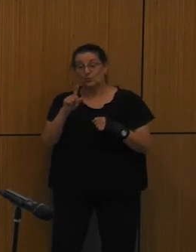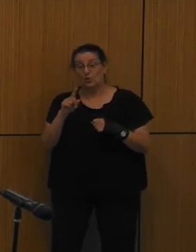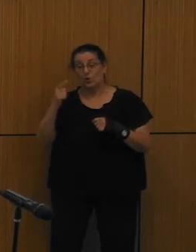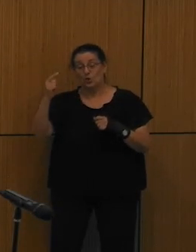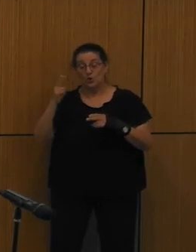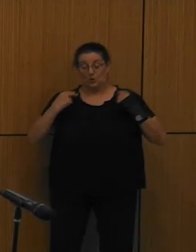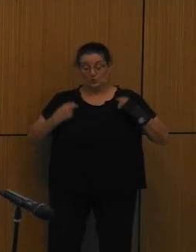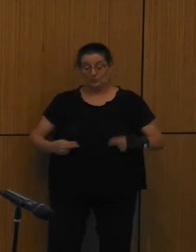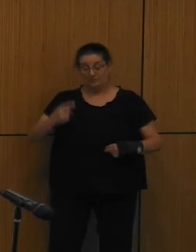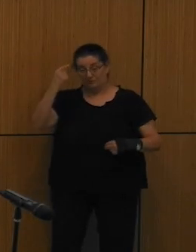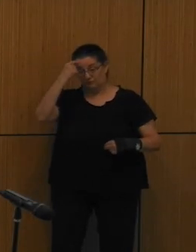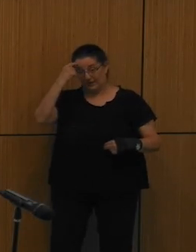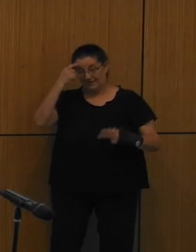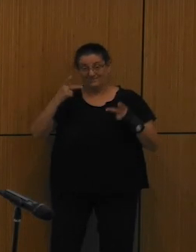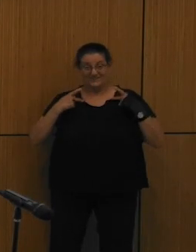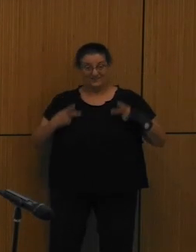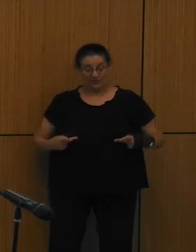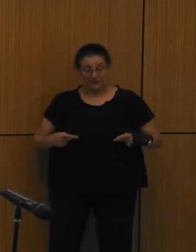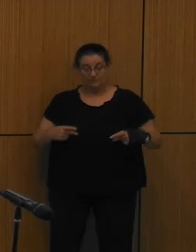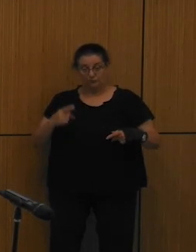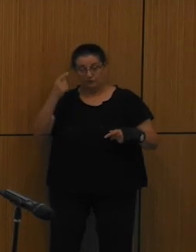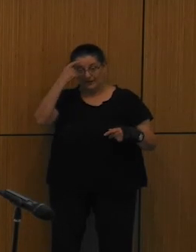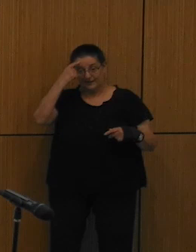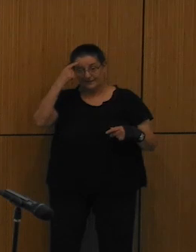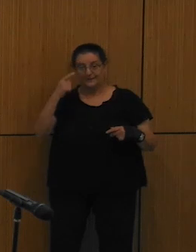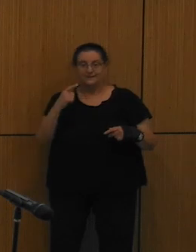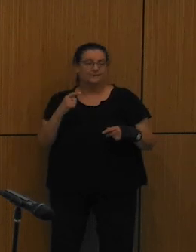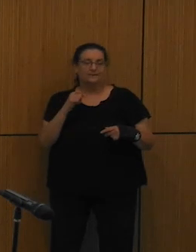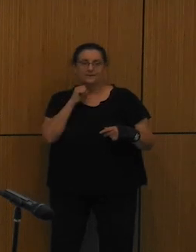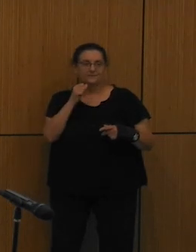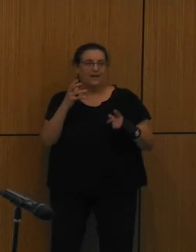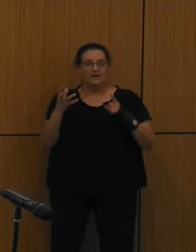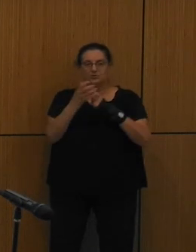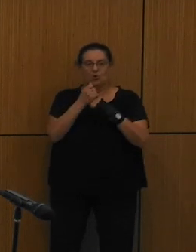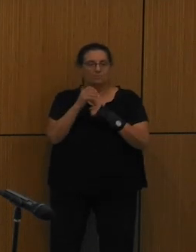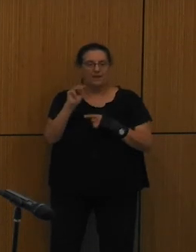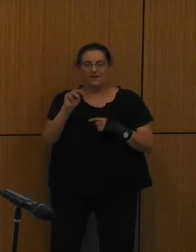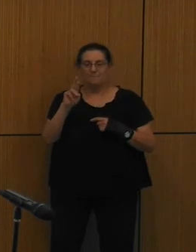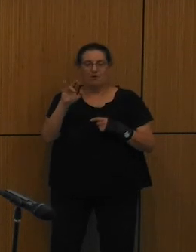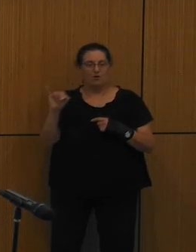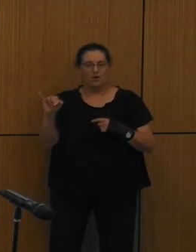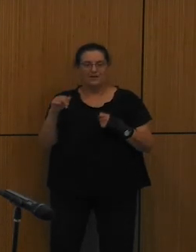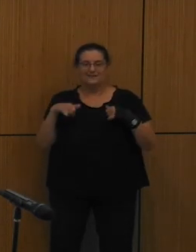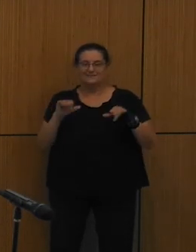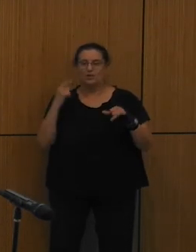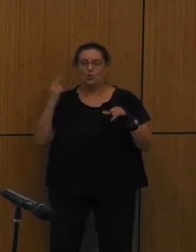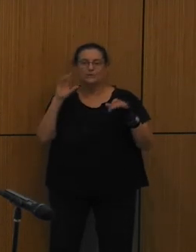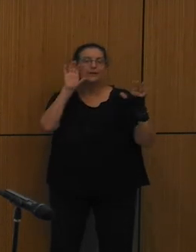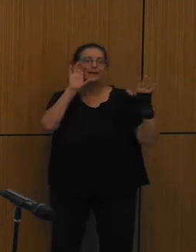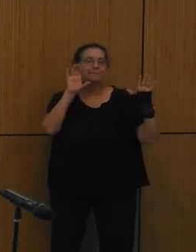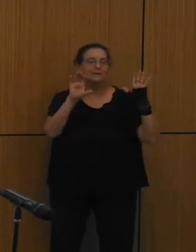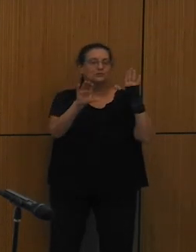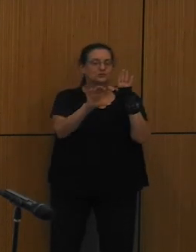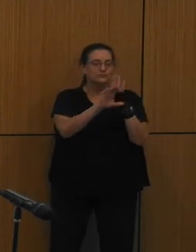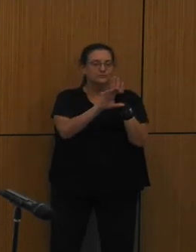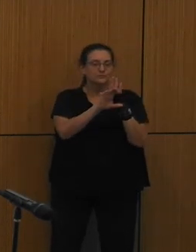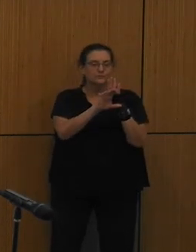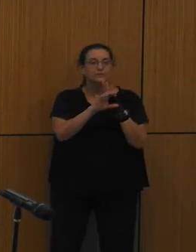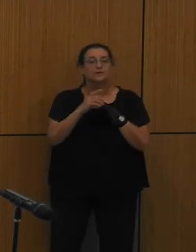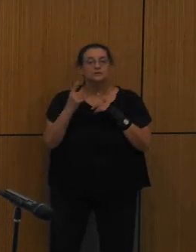A physical human brain isn't even captured by MRI. This is still an image. And the only way that we can really see human brains.